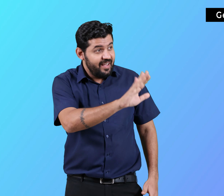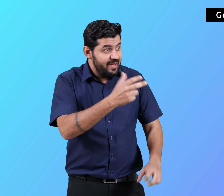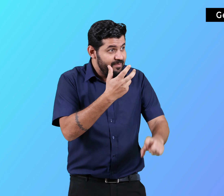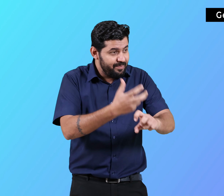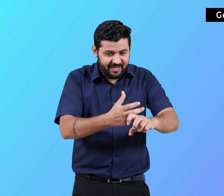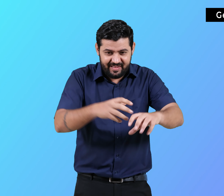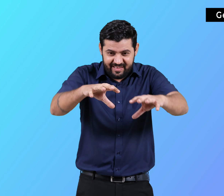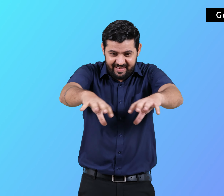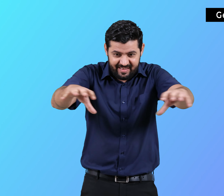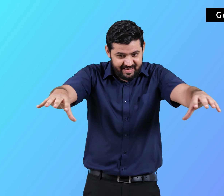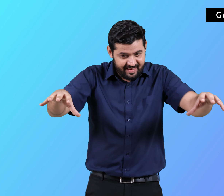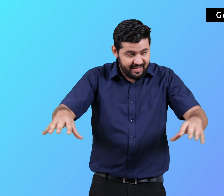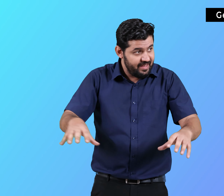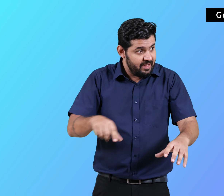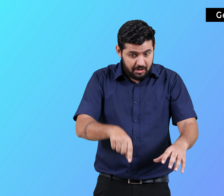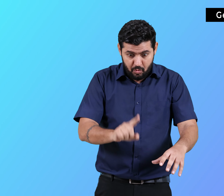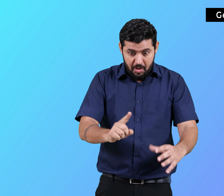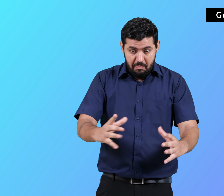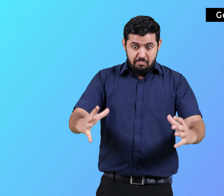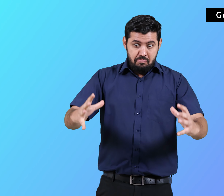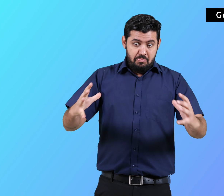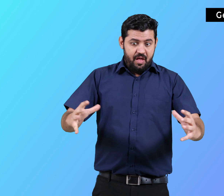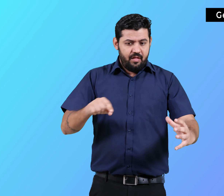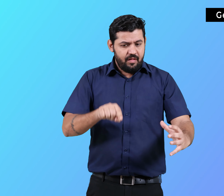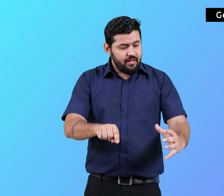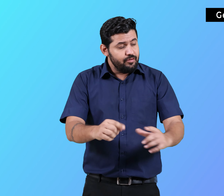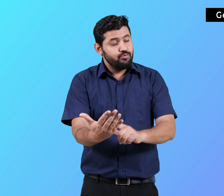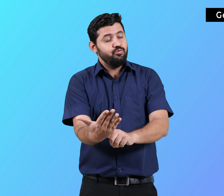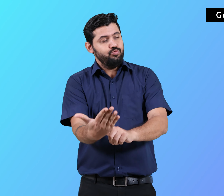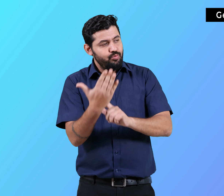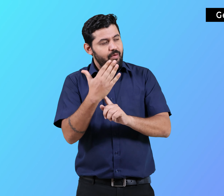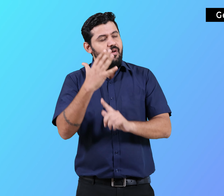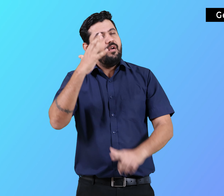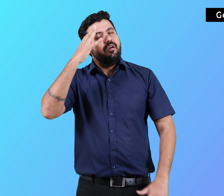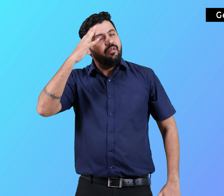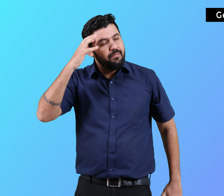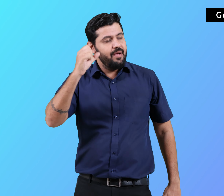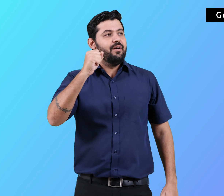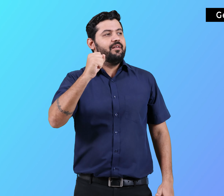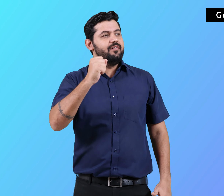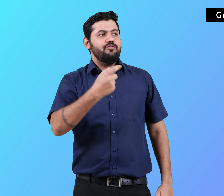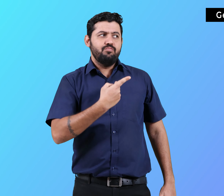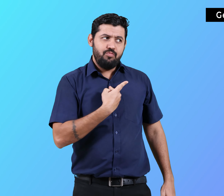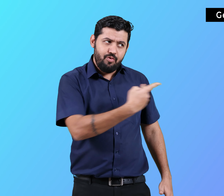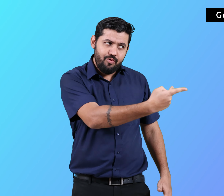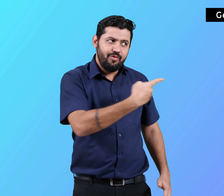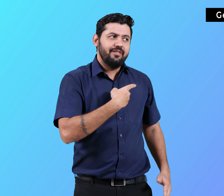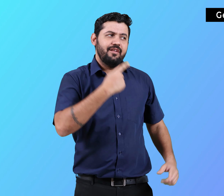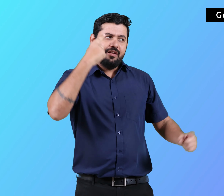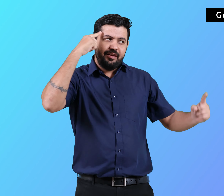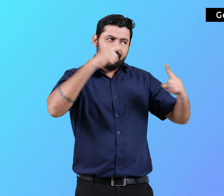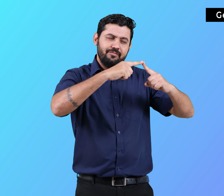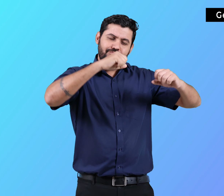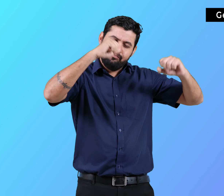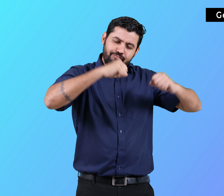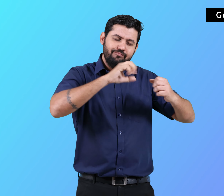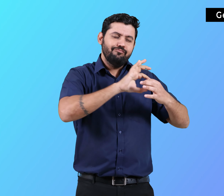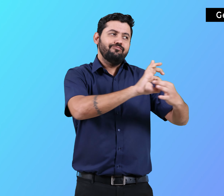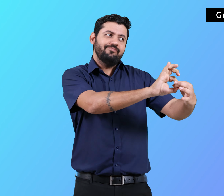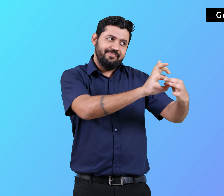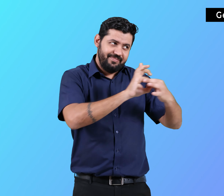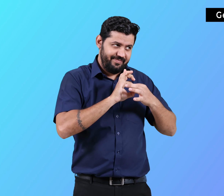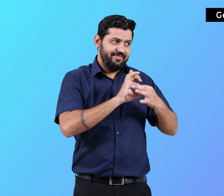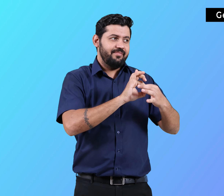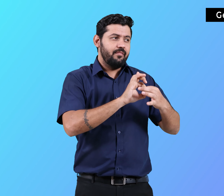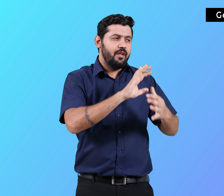This pile of stones and the stone marker will help us remember our agreement. I will never go past these stones to fight against you, and you must never go on my side of these stones to fight against me.